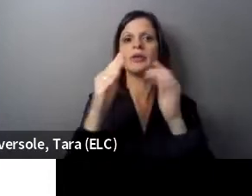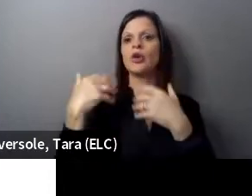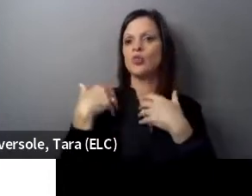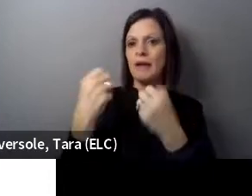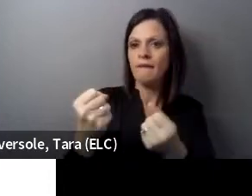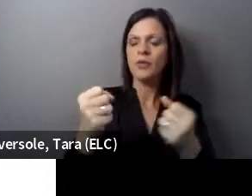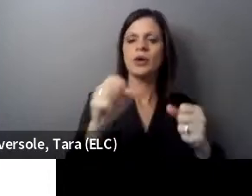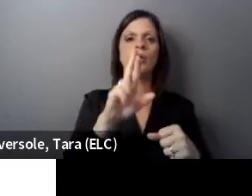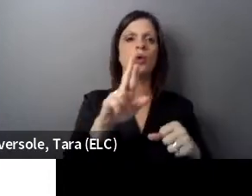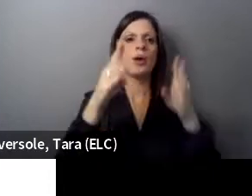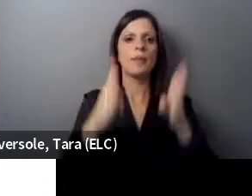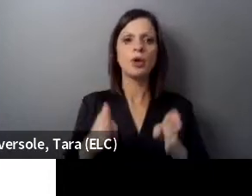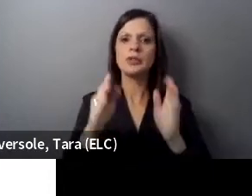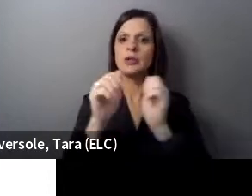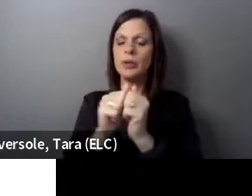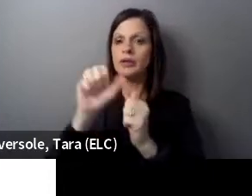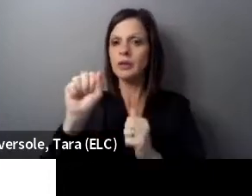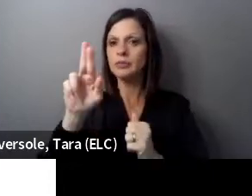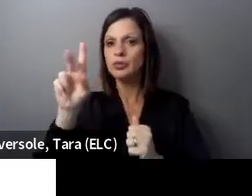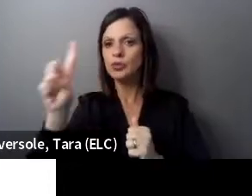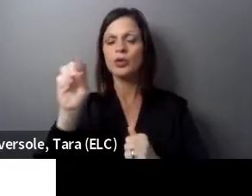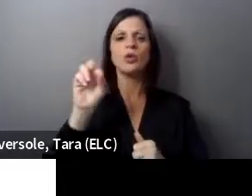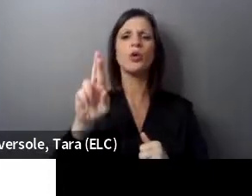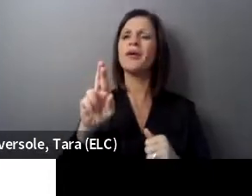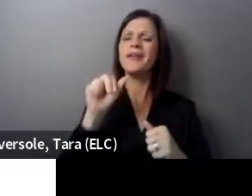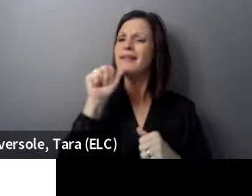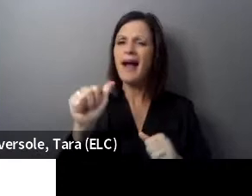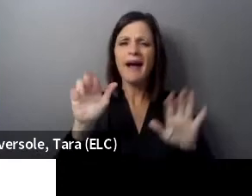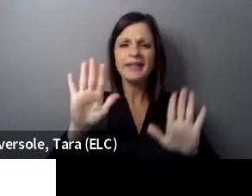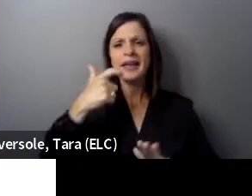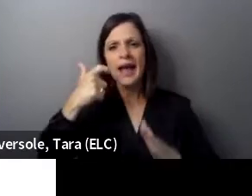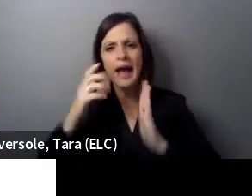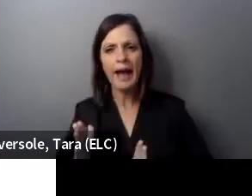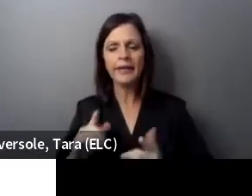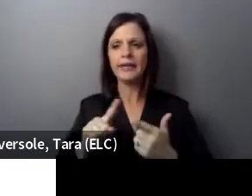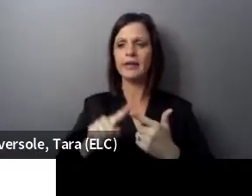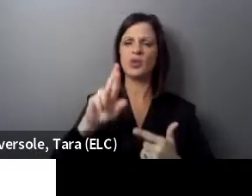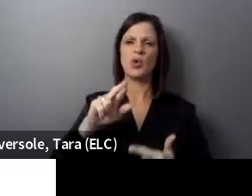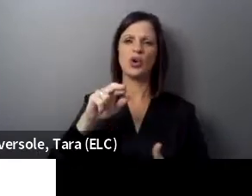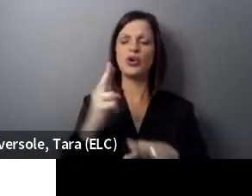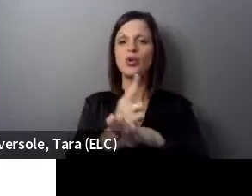Recovery substance misuse as opposed to addict or commonality like dirty or unclean.